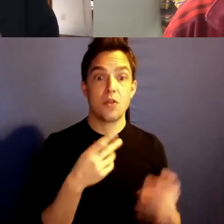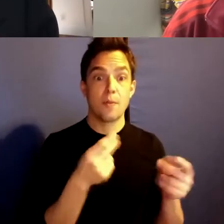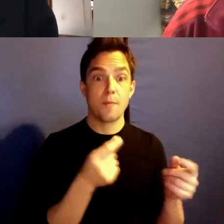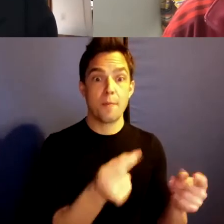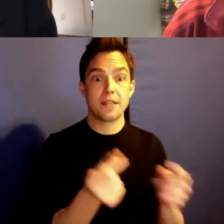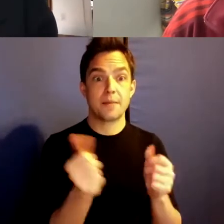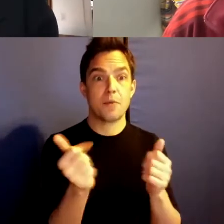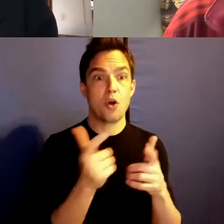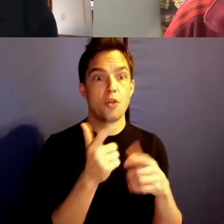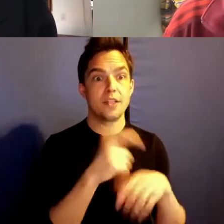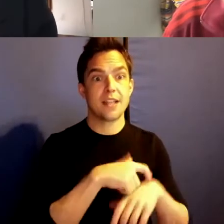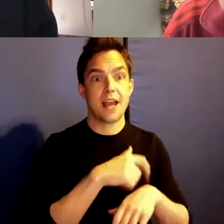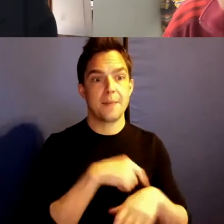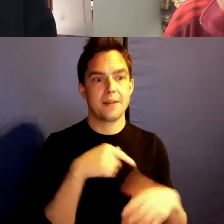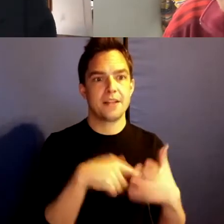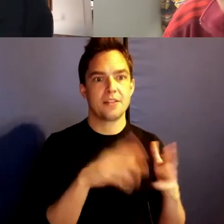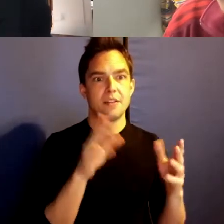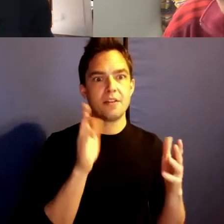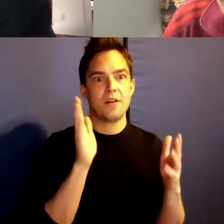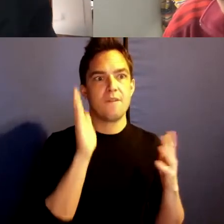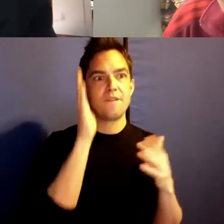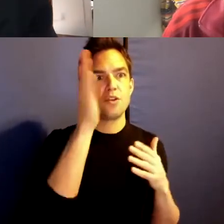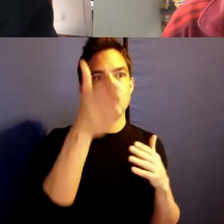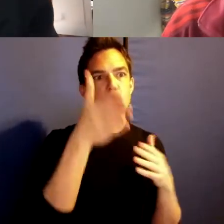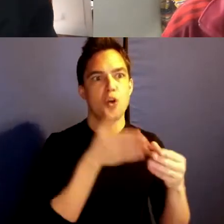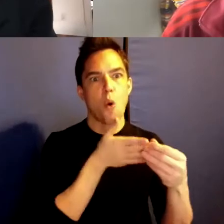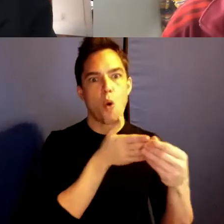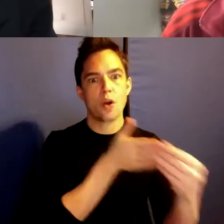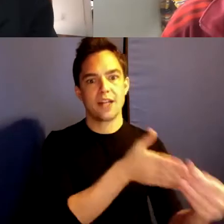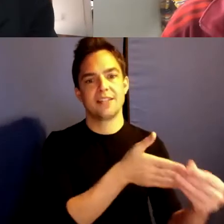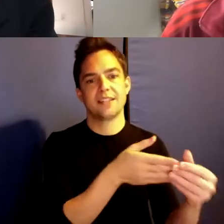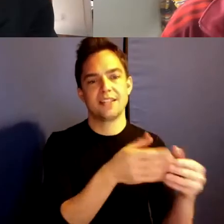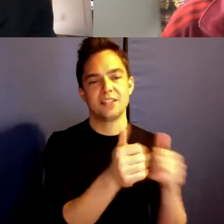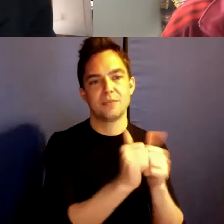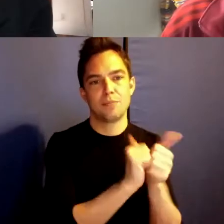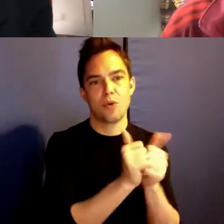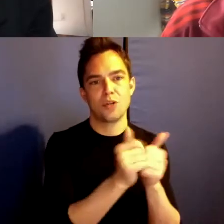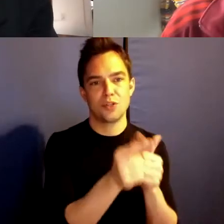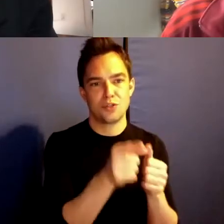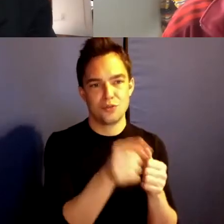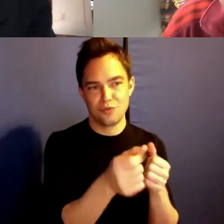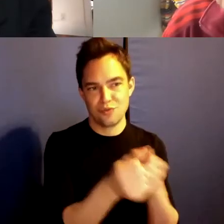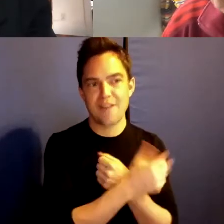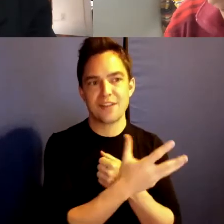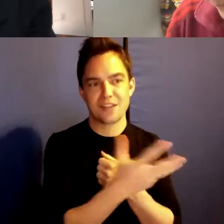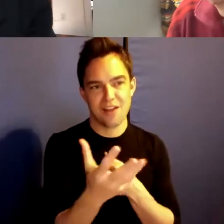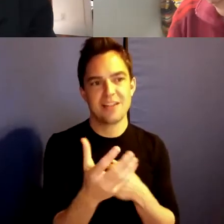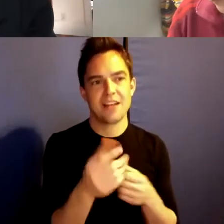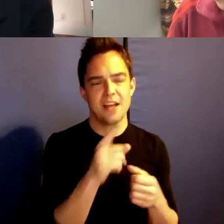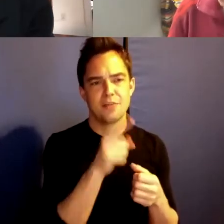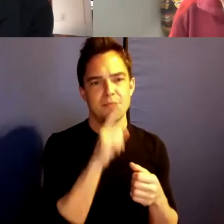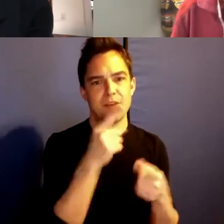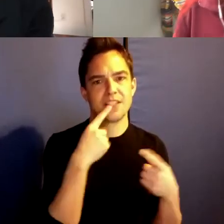of this future oriented sport you love so much and have been so successful at.